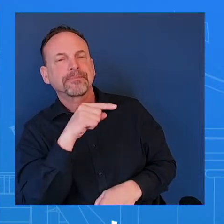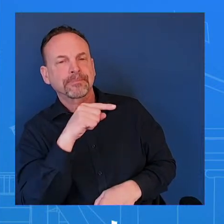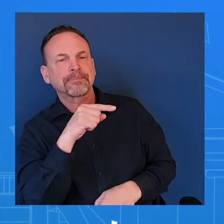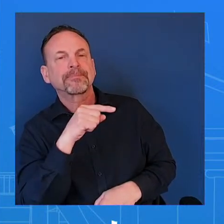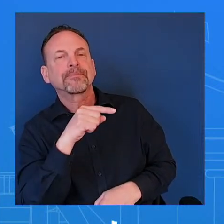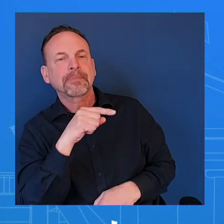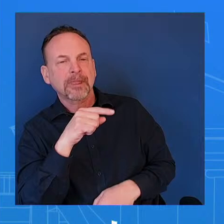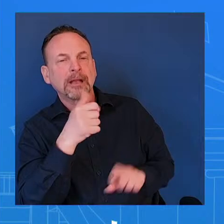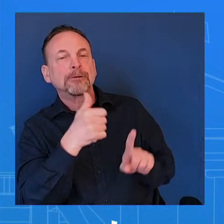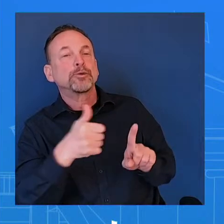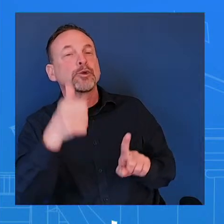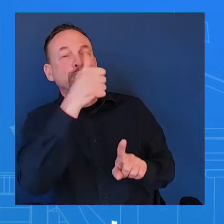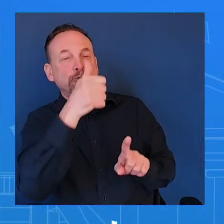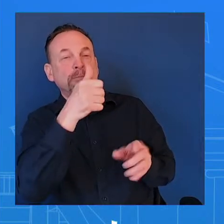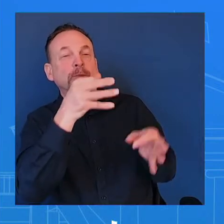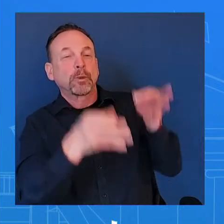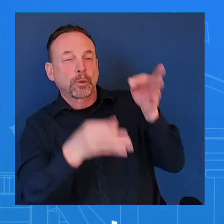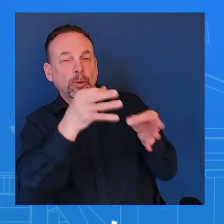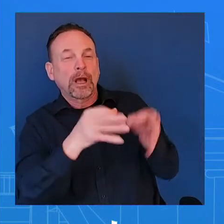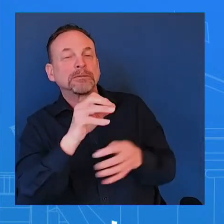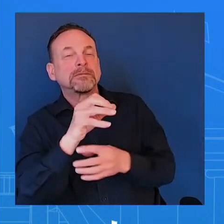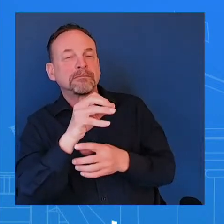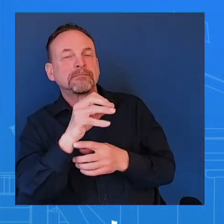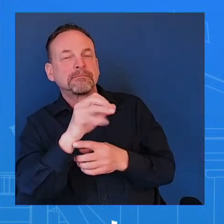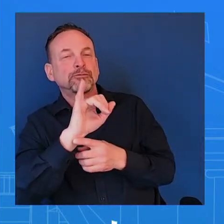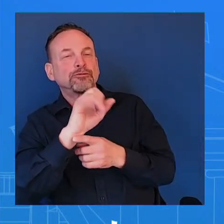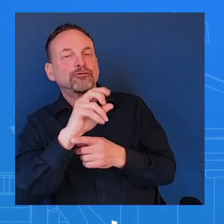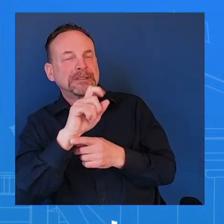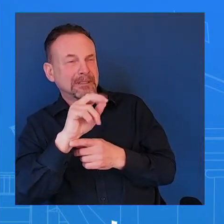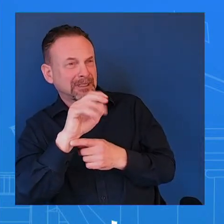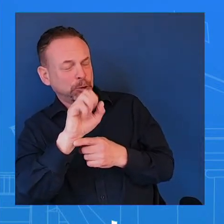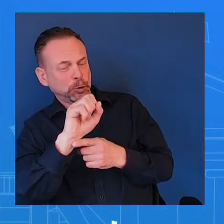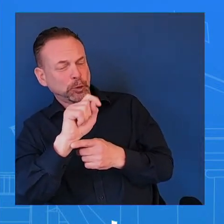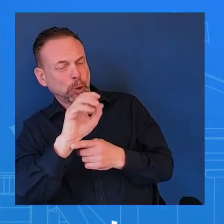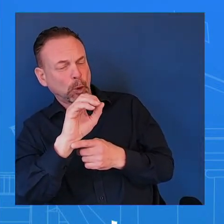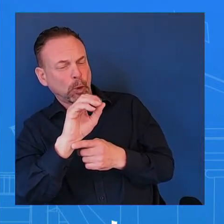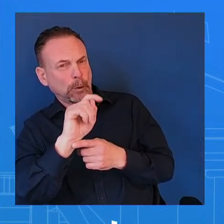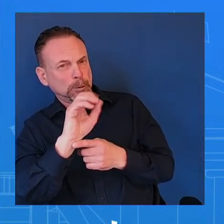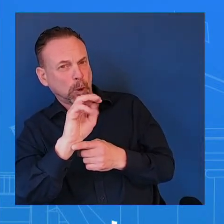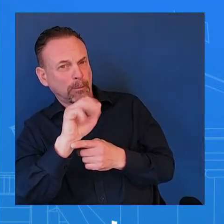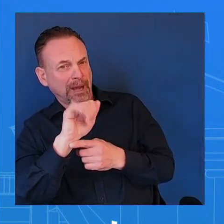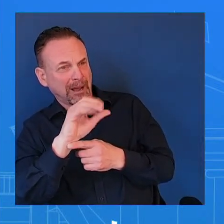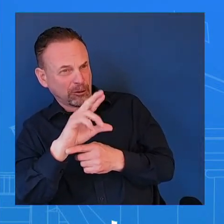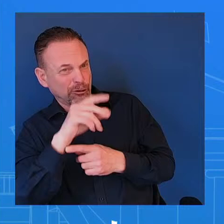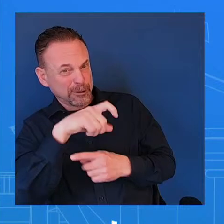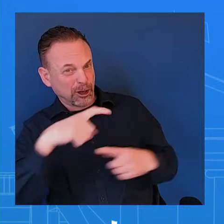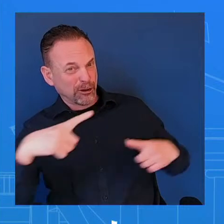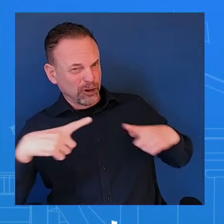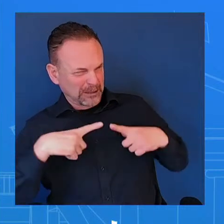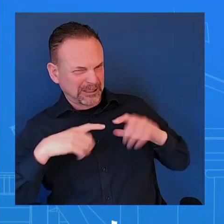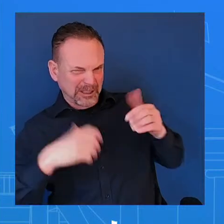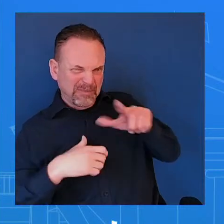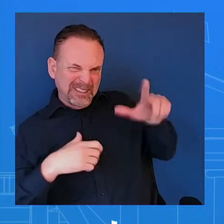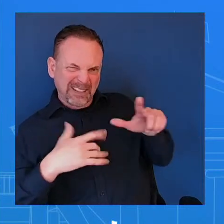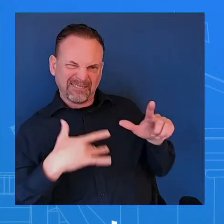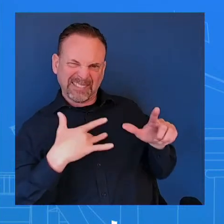I've been asked this question before here at the podium. And when it comes to those types of decision -- decisions, those are personal decisions.